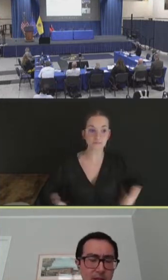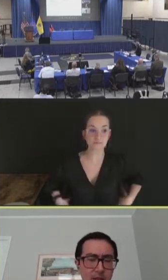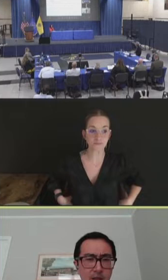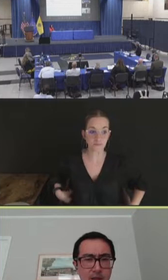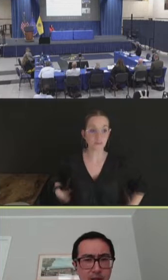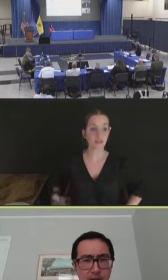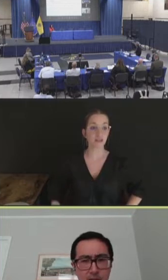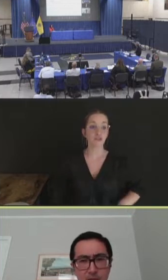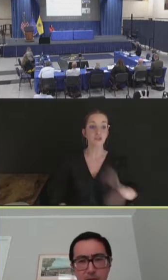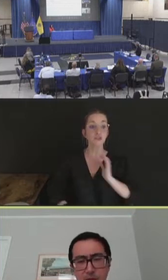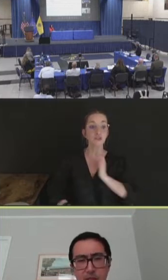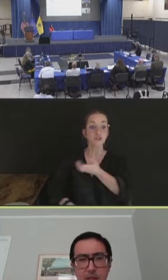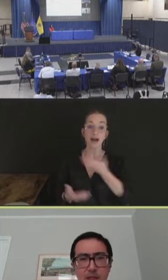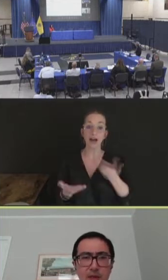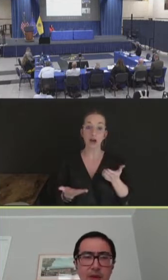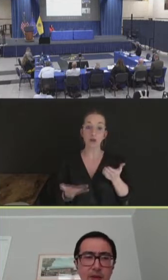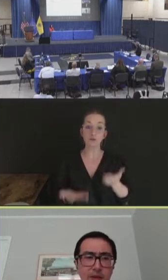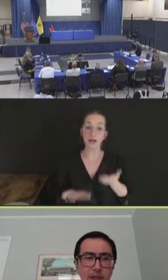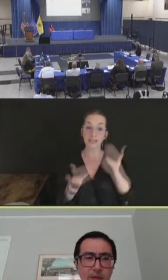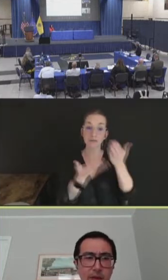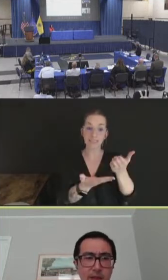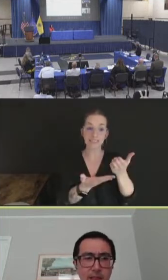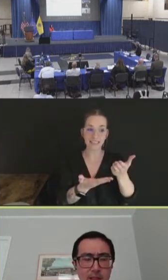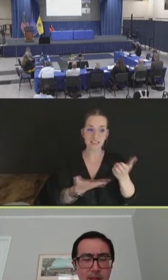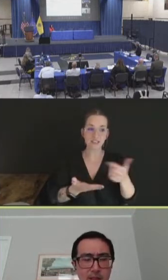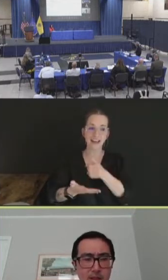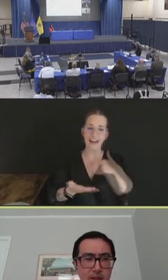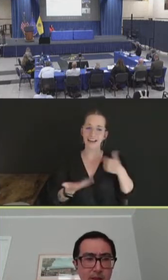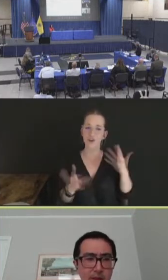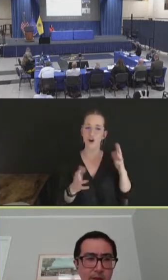during that time of discussion about vaccine prioritization. And certainly,